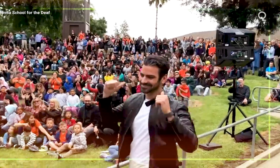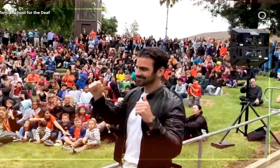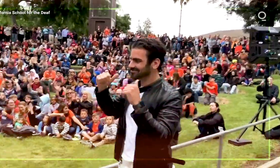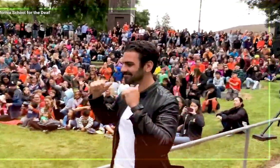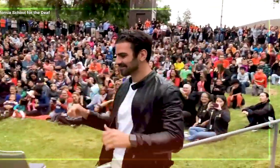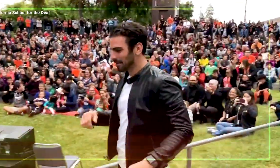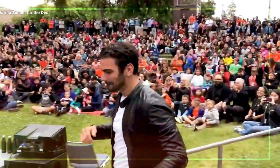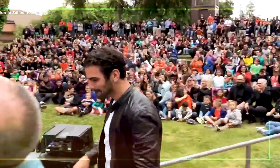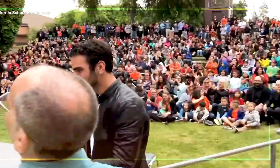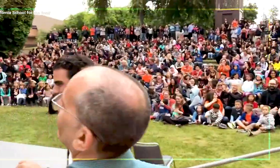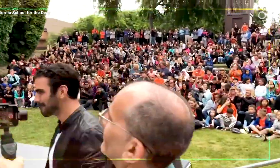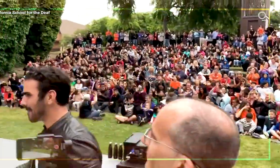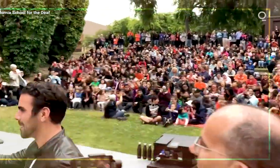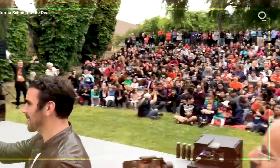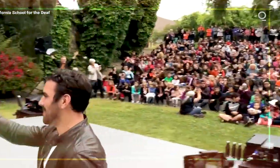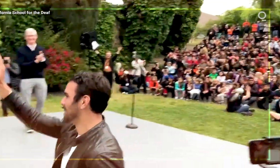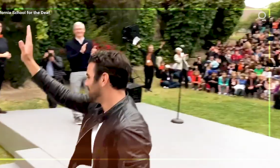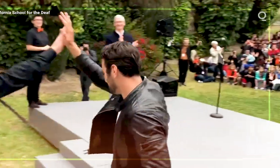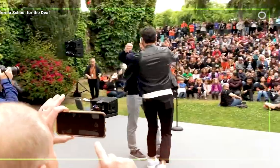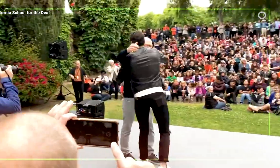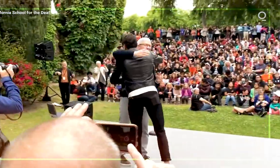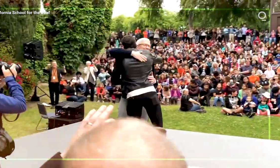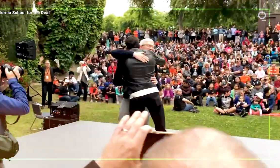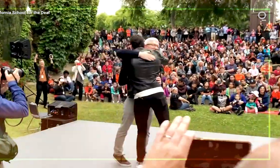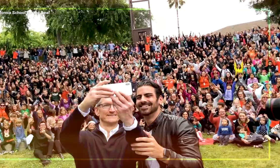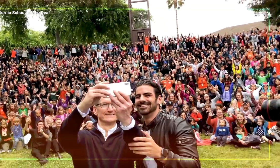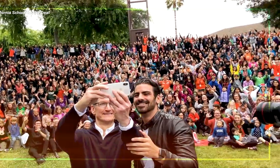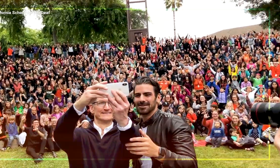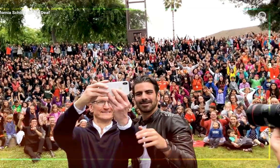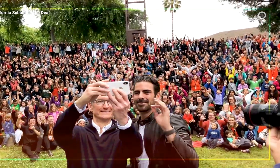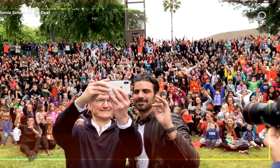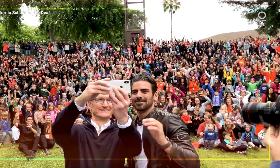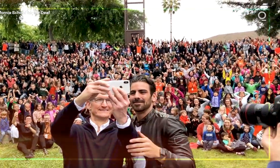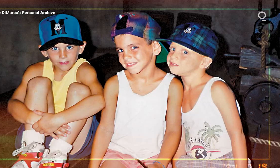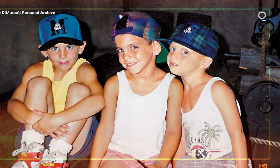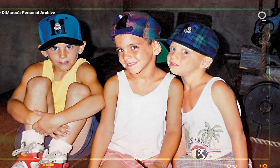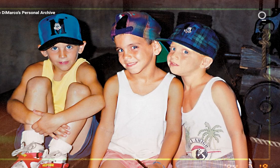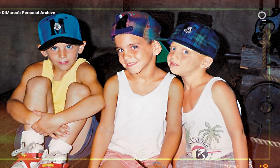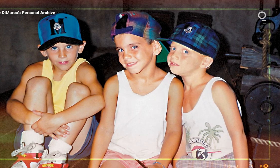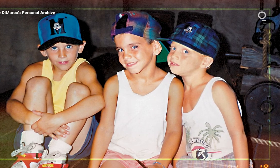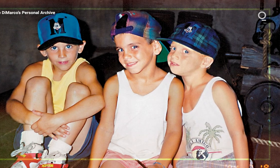he's become an ambassador for deaf pride, taking on the hearing world on his own terms. He's fourth generation deaf